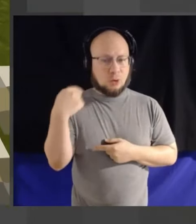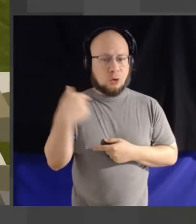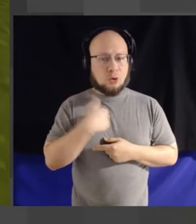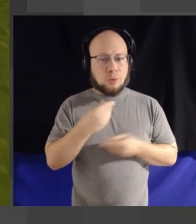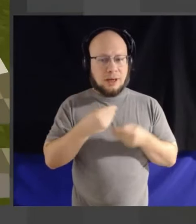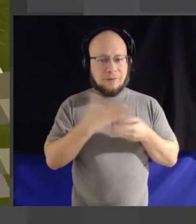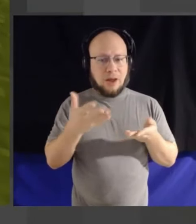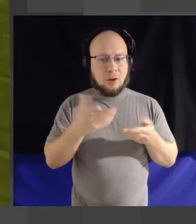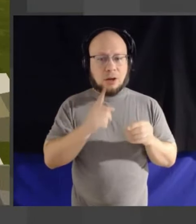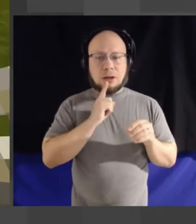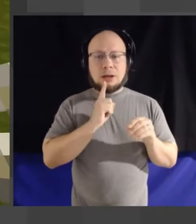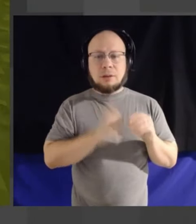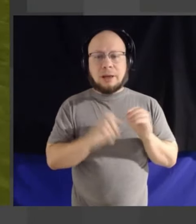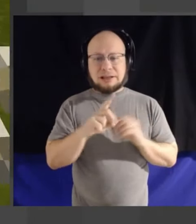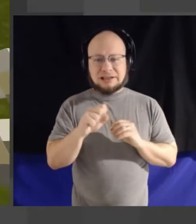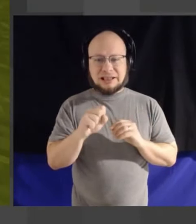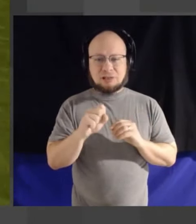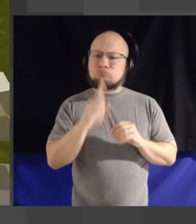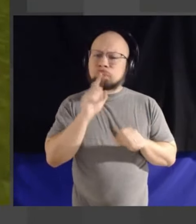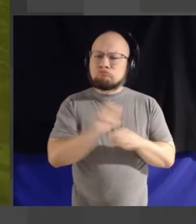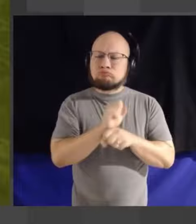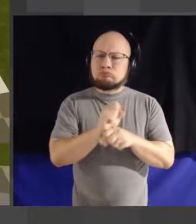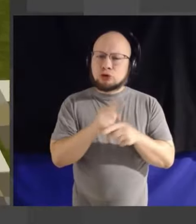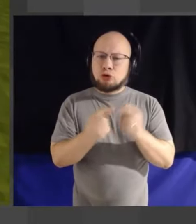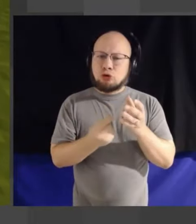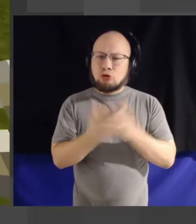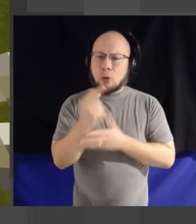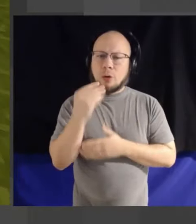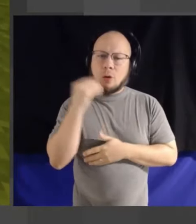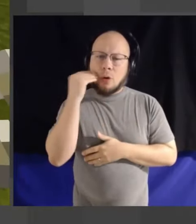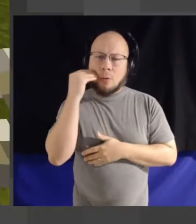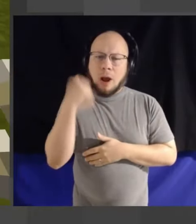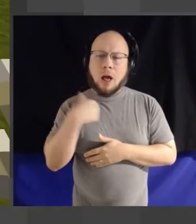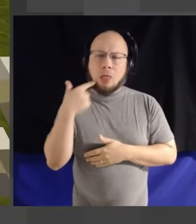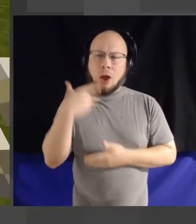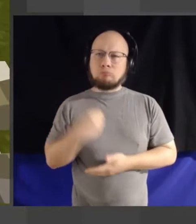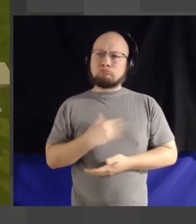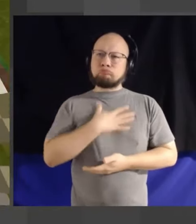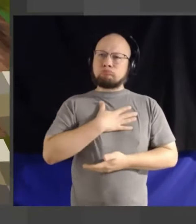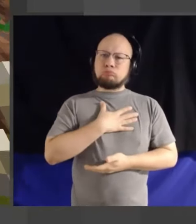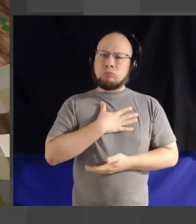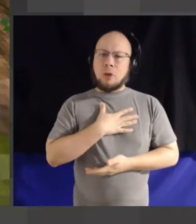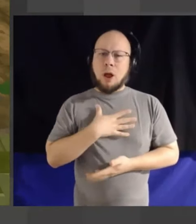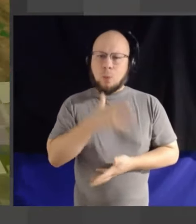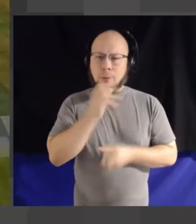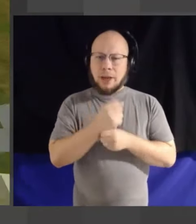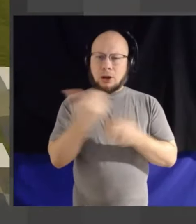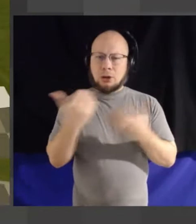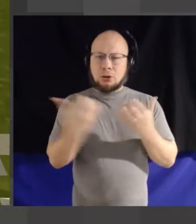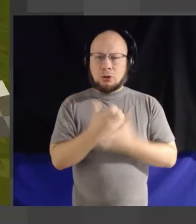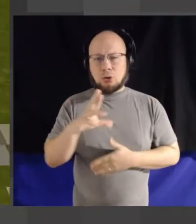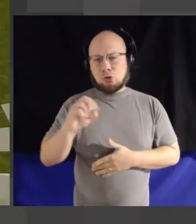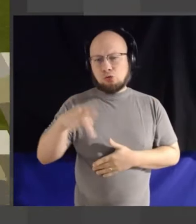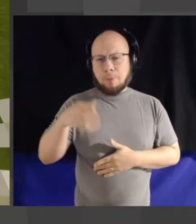OVER THE SUMMER EVERYONE AT MOJANG STUDIOS WAS GIVEN TOMATO SEEDS TO TRY AND GROW TOMATO PLANTS AT HOME.